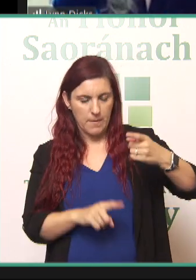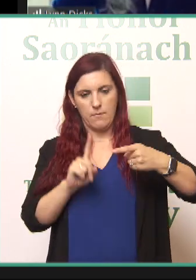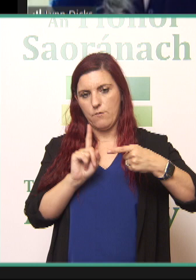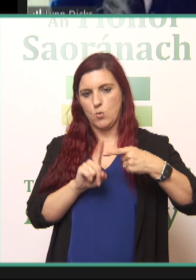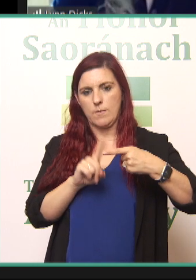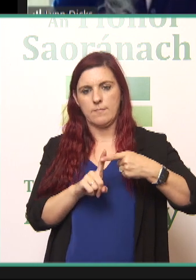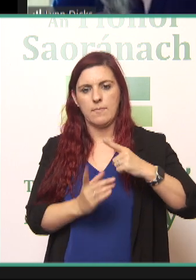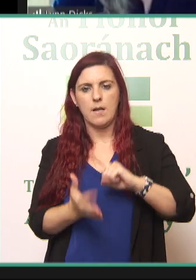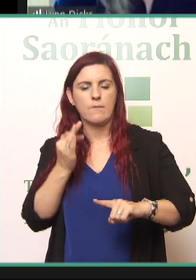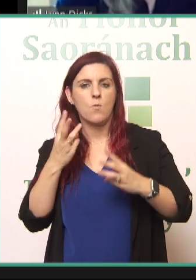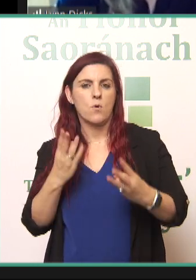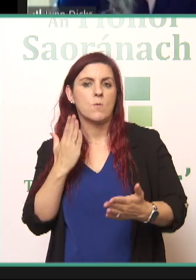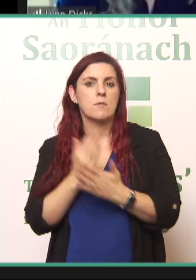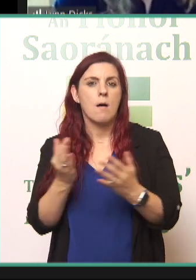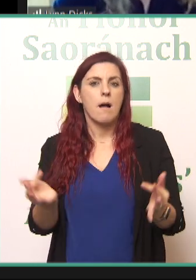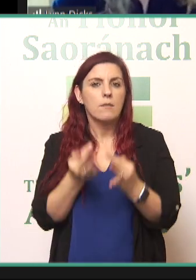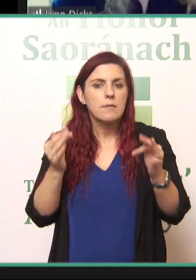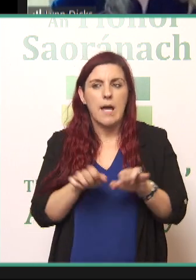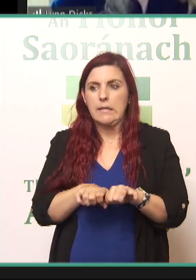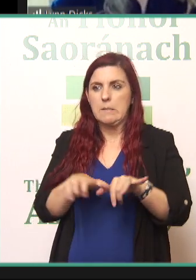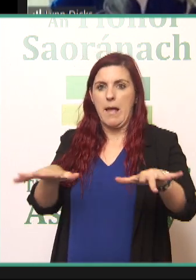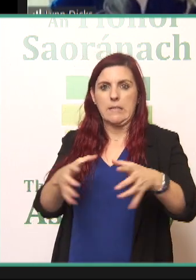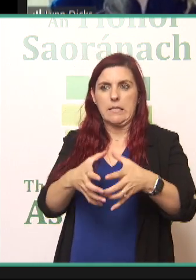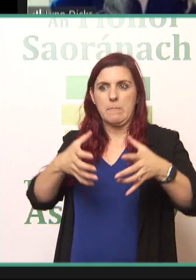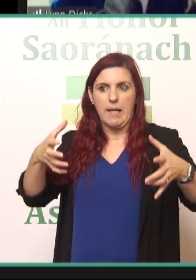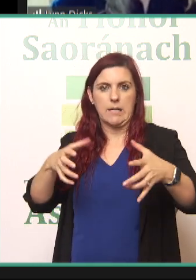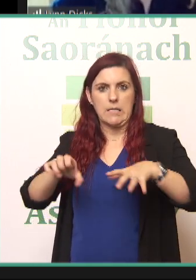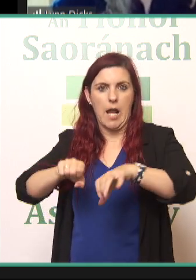if you want to stop agriculture from expanding International habitats the first thing you need